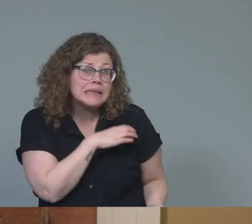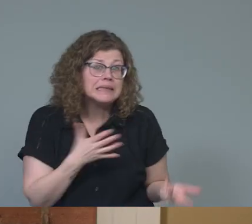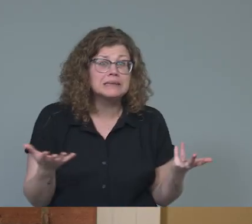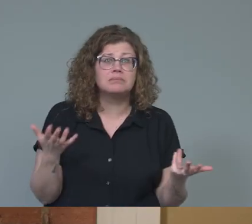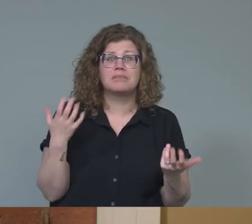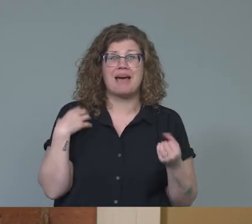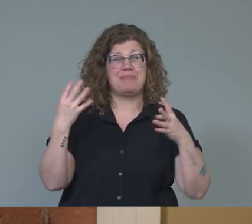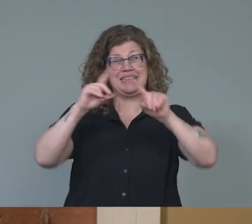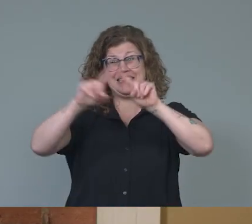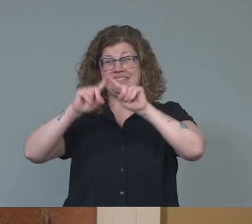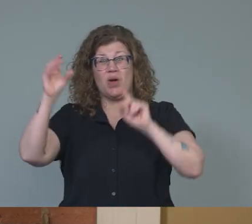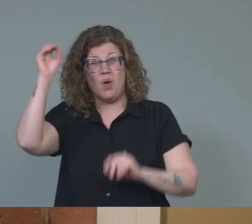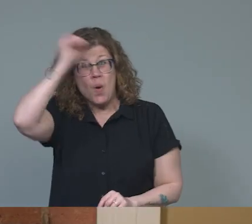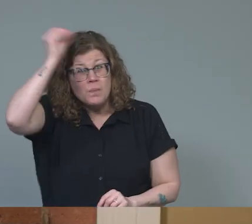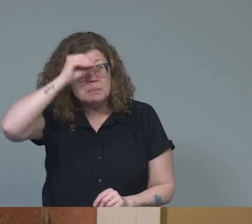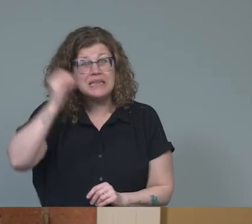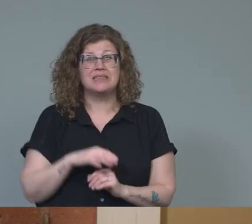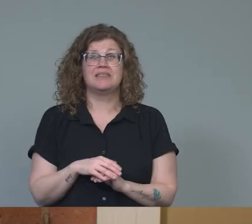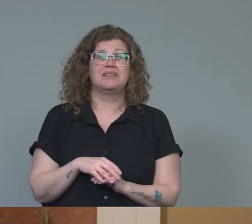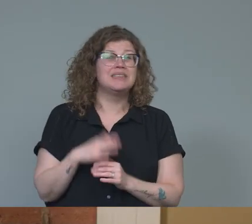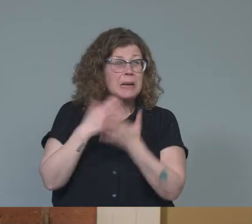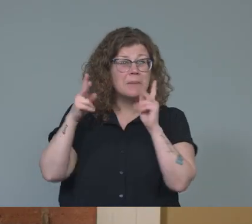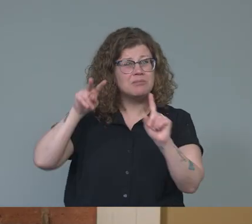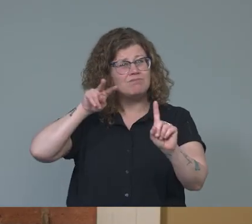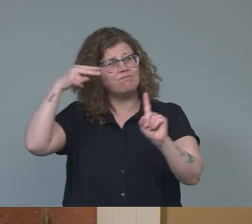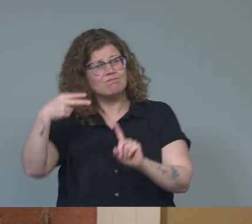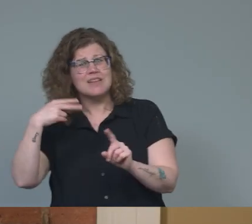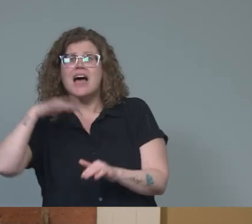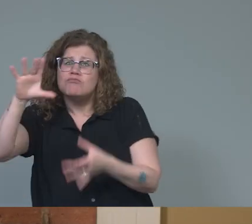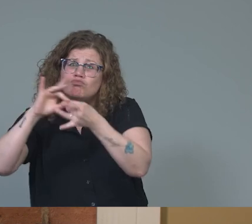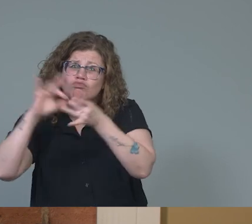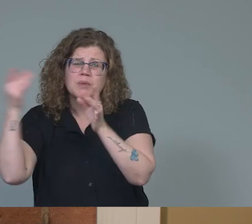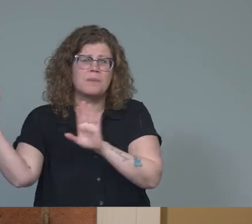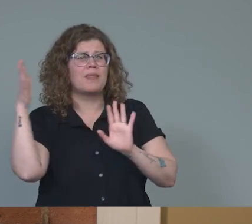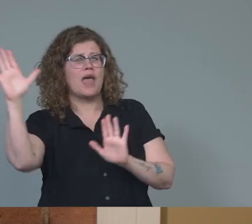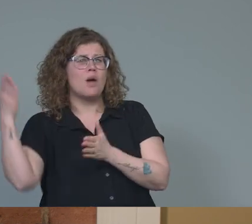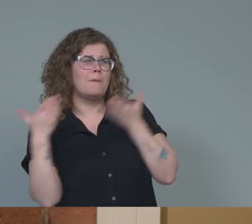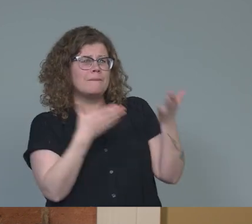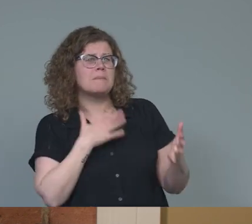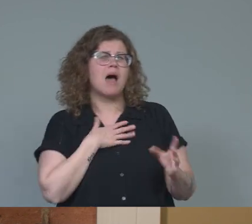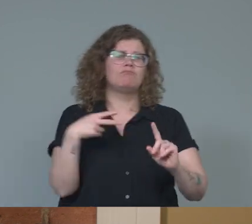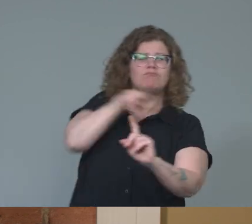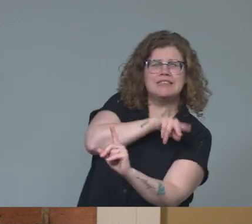That's it. So if you trust that they all have the best interest of the project at heart, then you'll start to understand that any